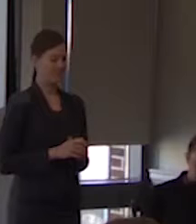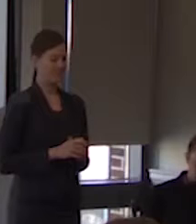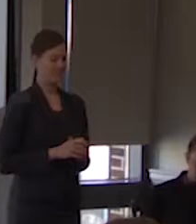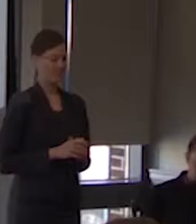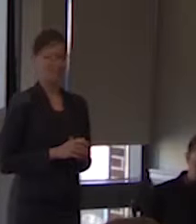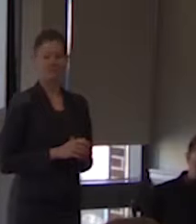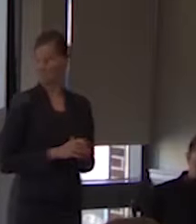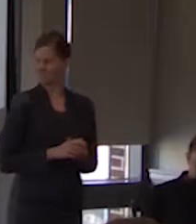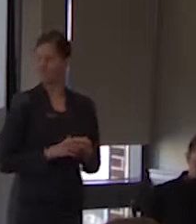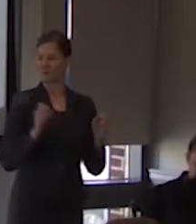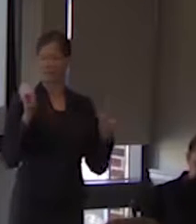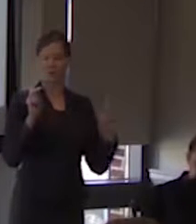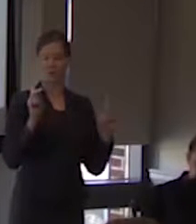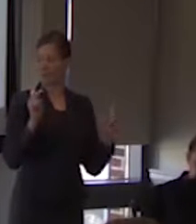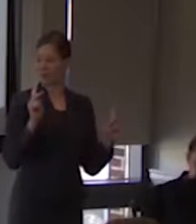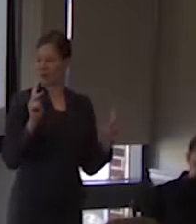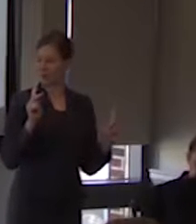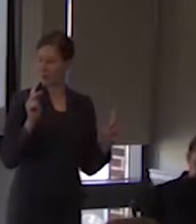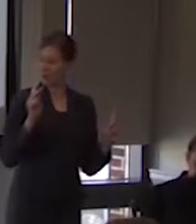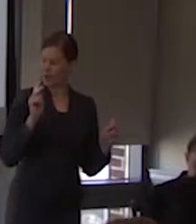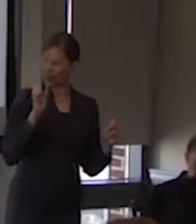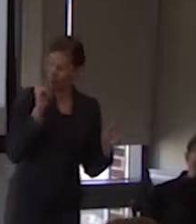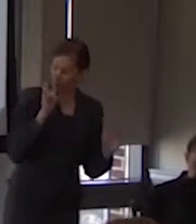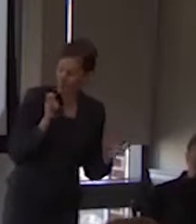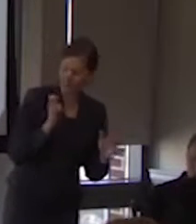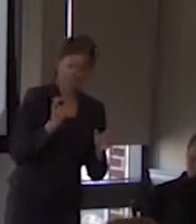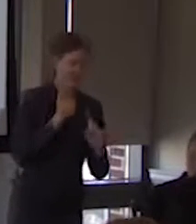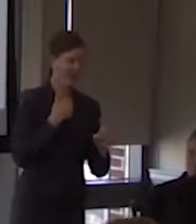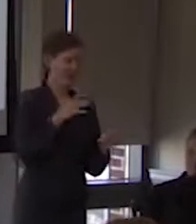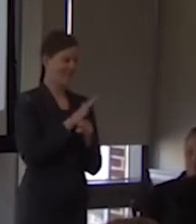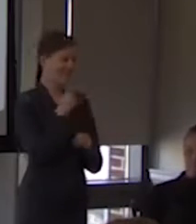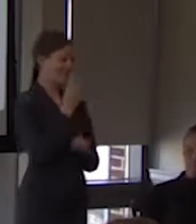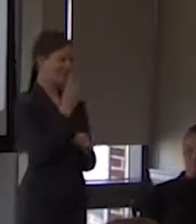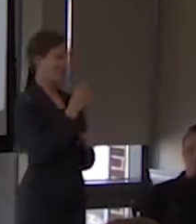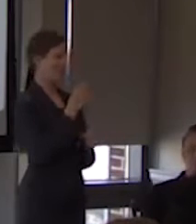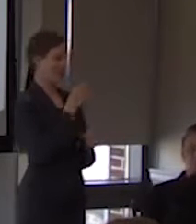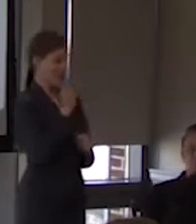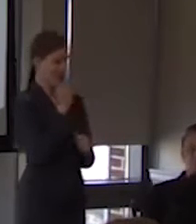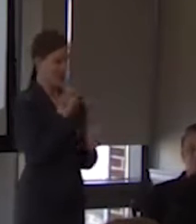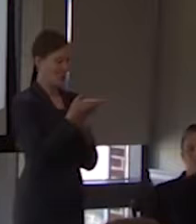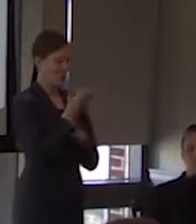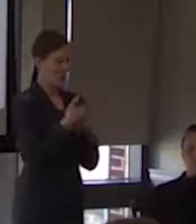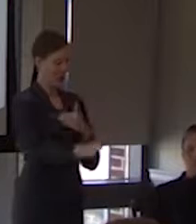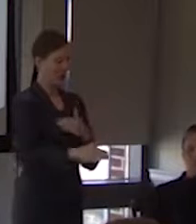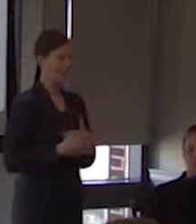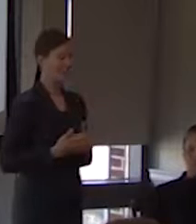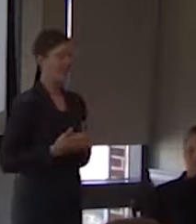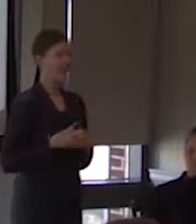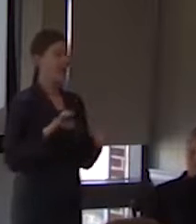Okay, hopefully that gives me enough voice to get through the rest. So I did decently well at that until